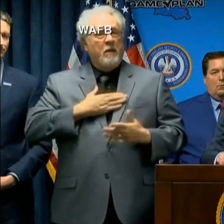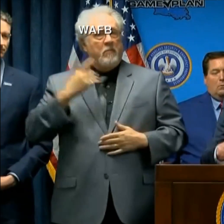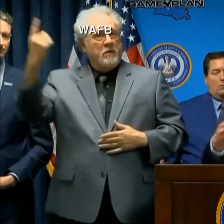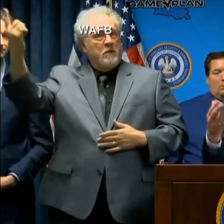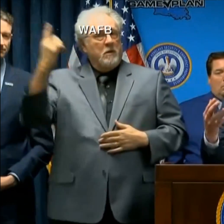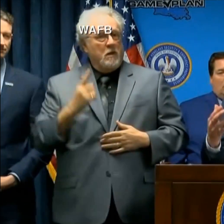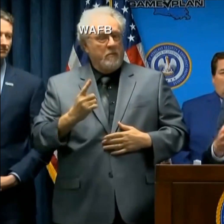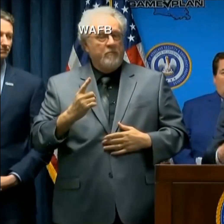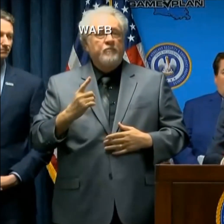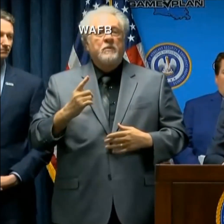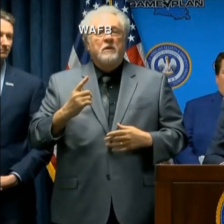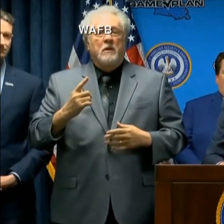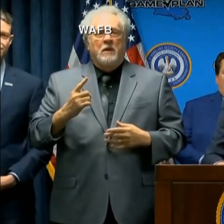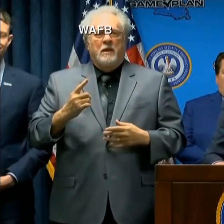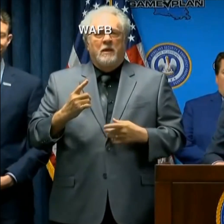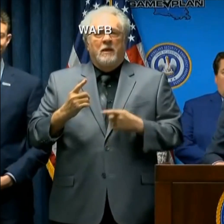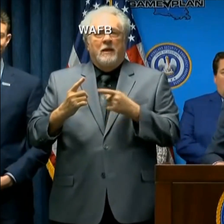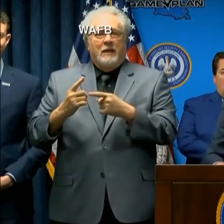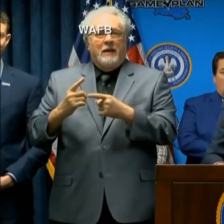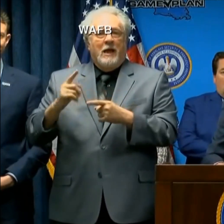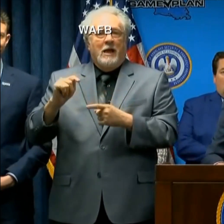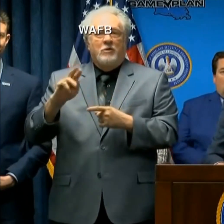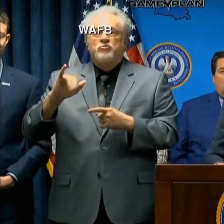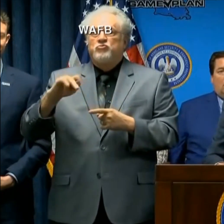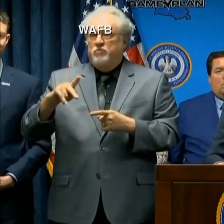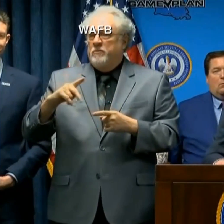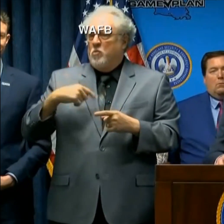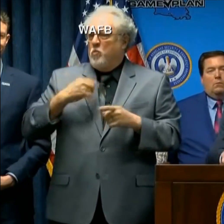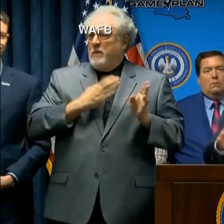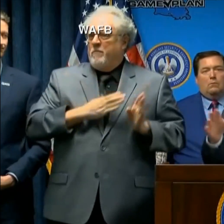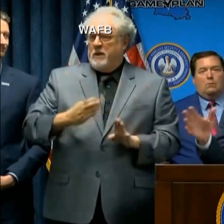it's actually this Cape this trip has been in the works for several weeks long